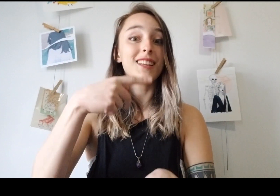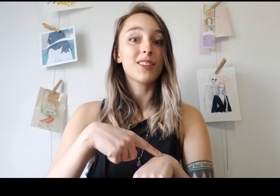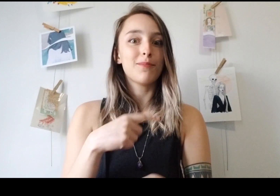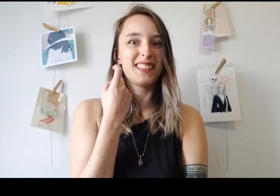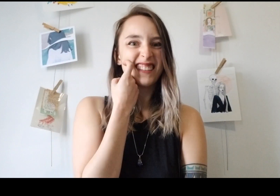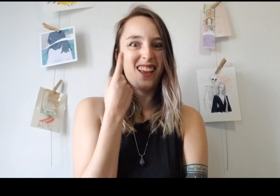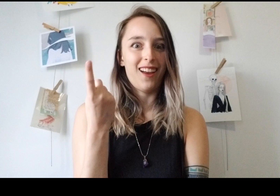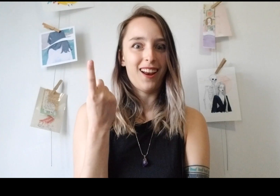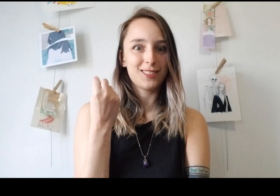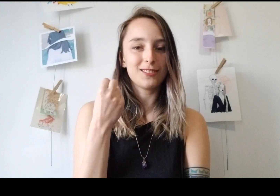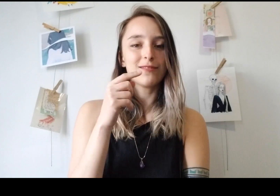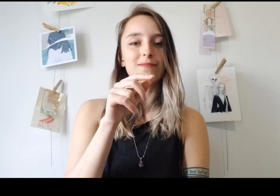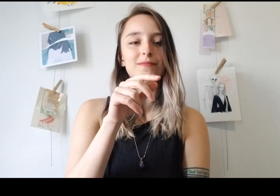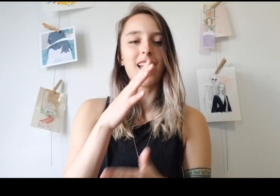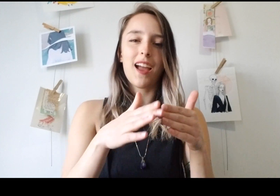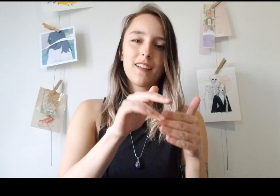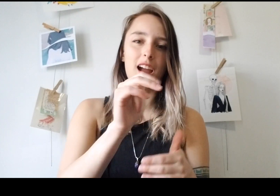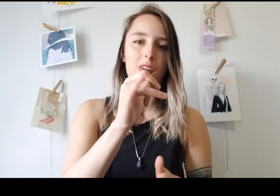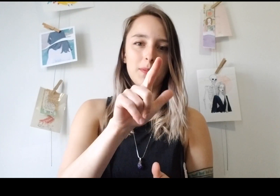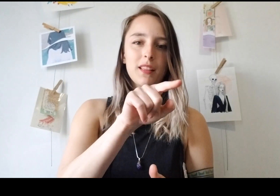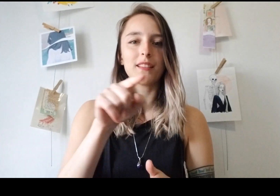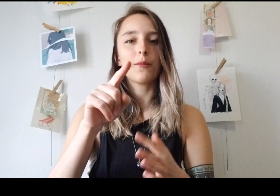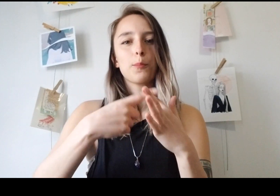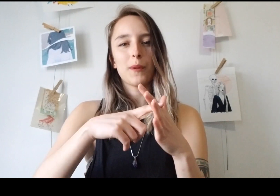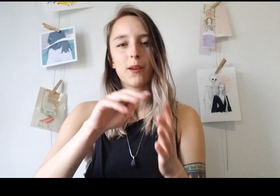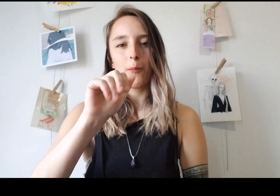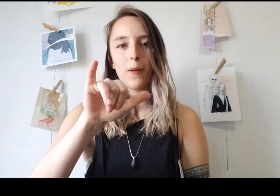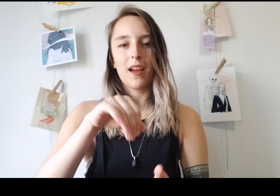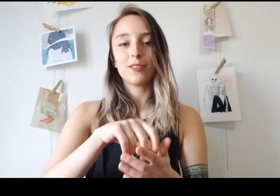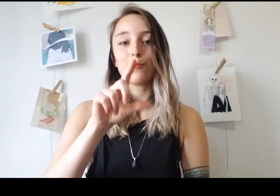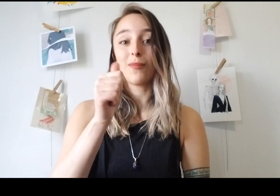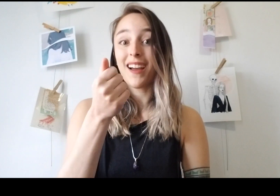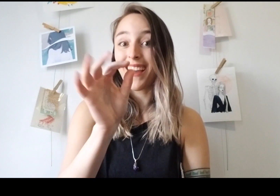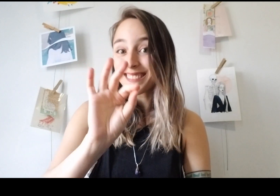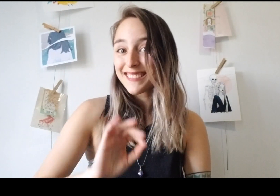The second time was last year mid-April to the beginning of May in 2019!